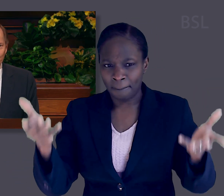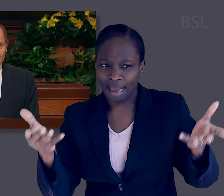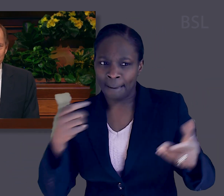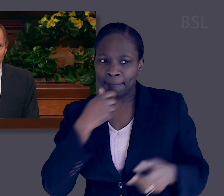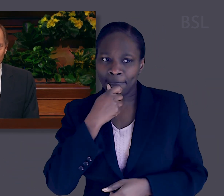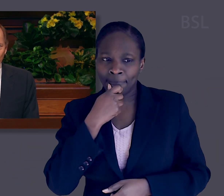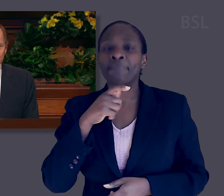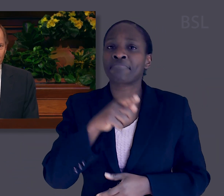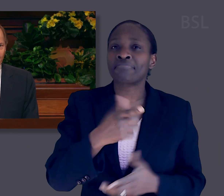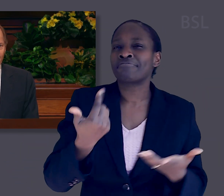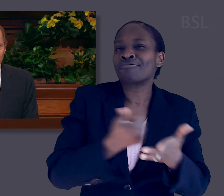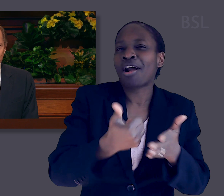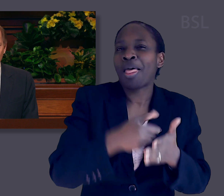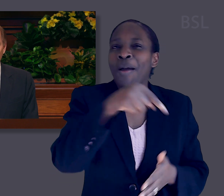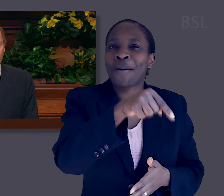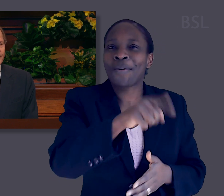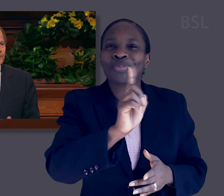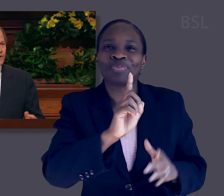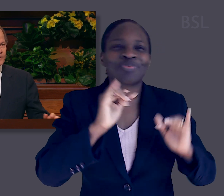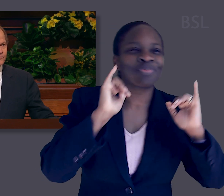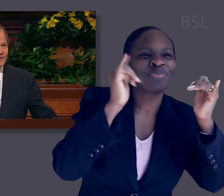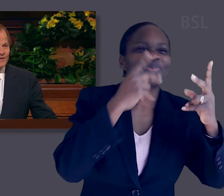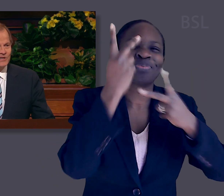During December, we somehow manage to incorporate the fun of